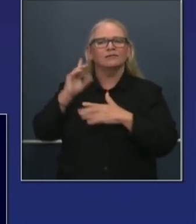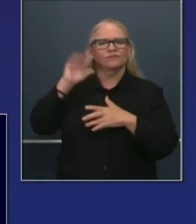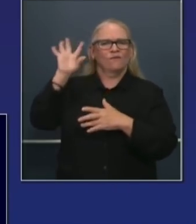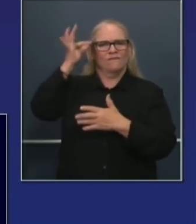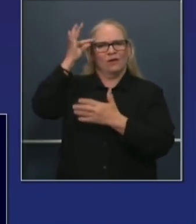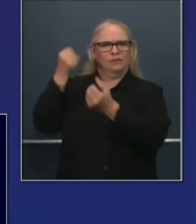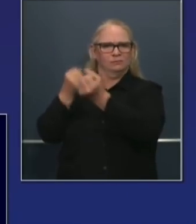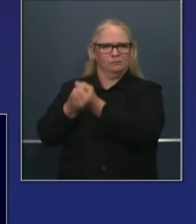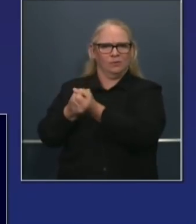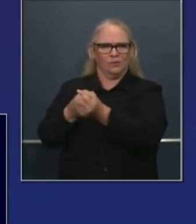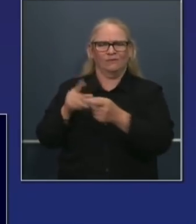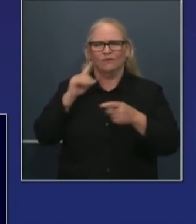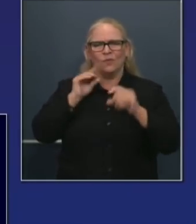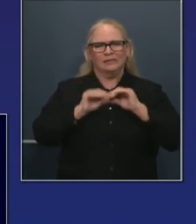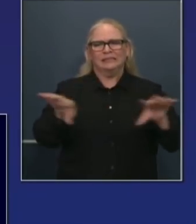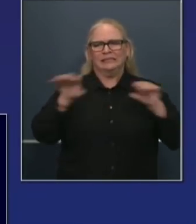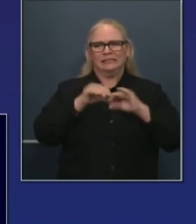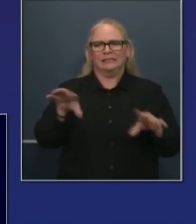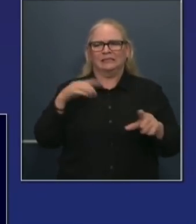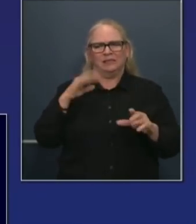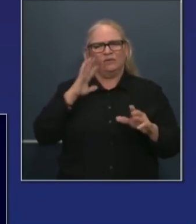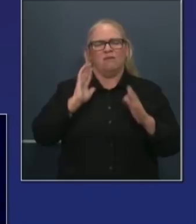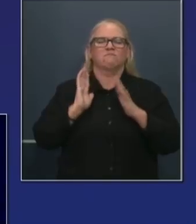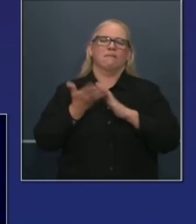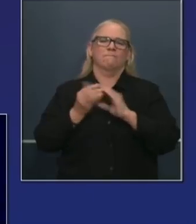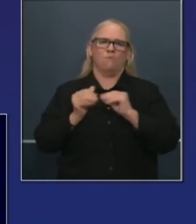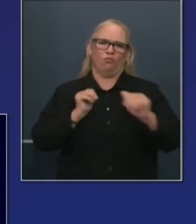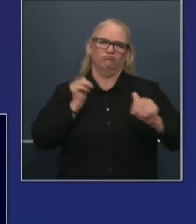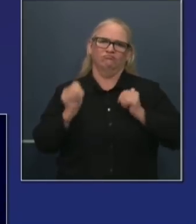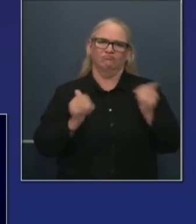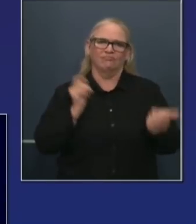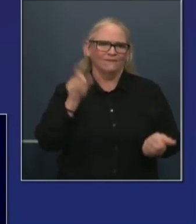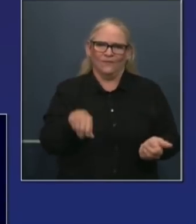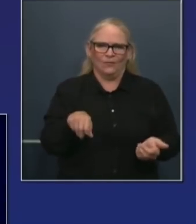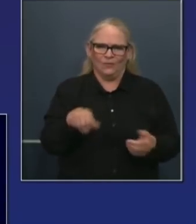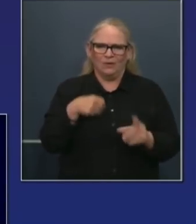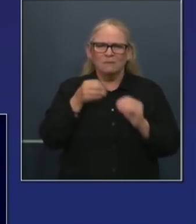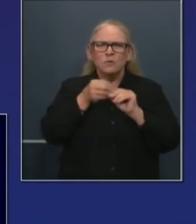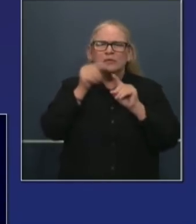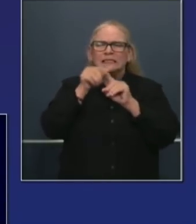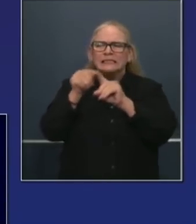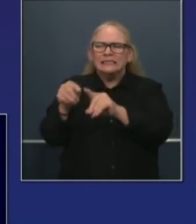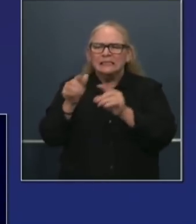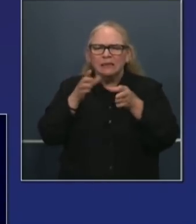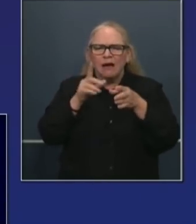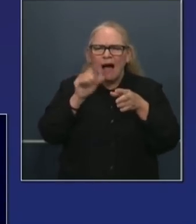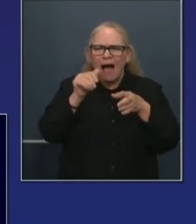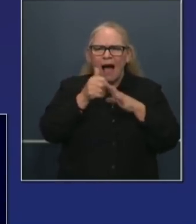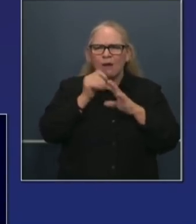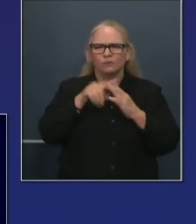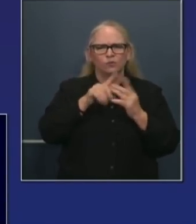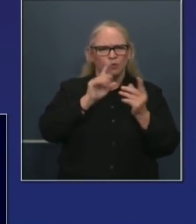AND FEDERAL SUPPORT IN THIS EFFORT AND WE'RE NOW GOING TO STEP UP THOSE EFFORTS IN A MUCH